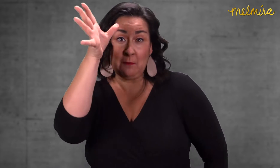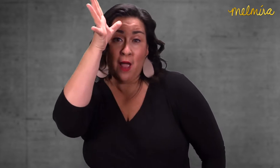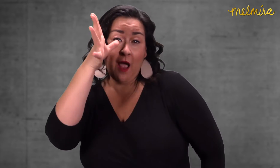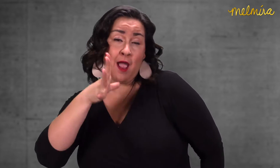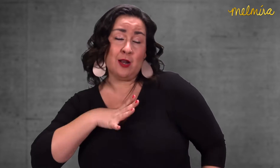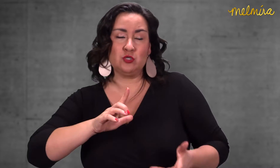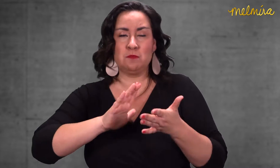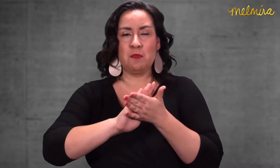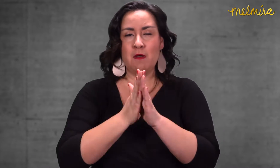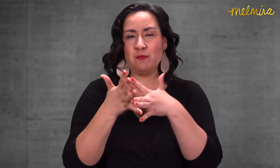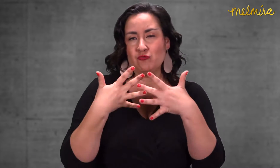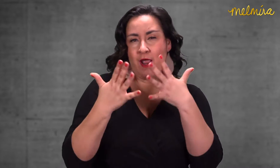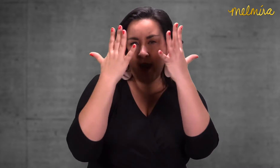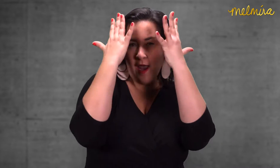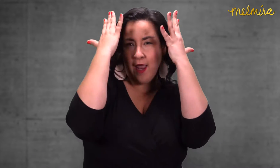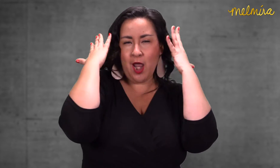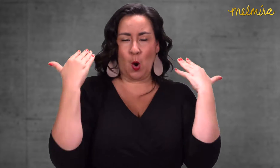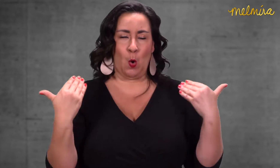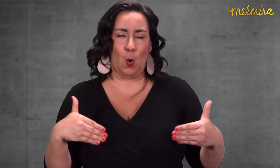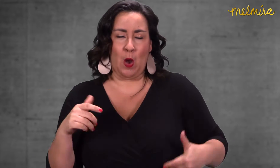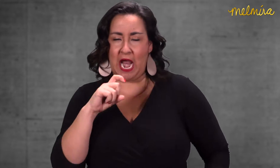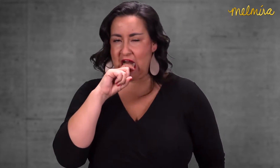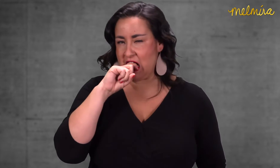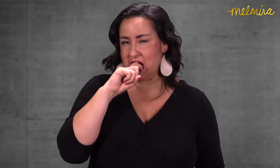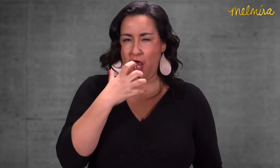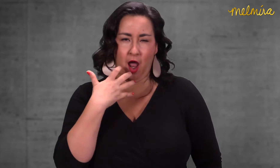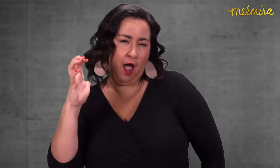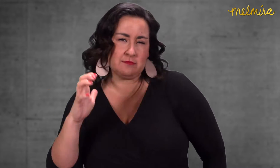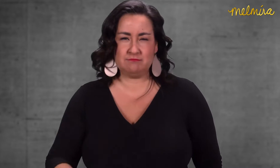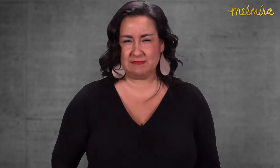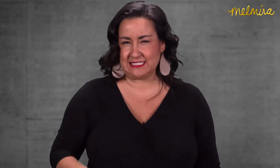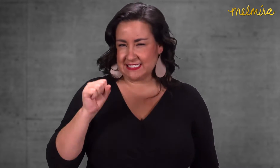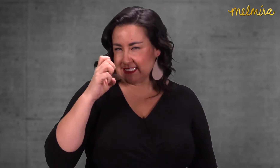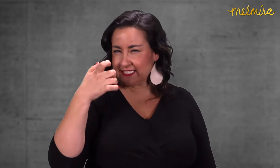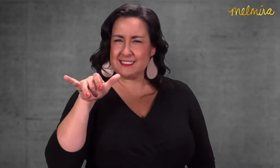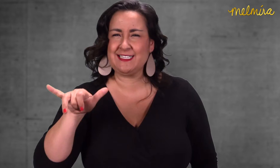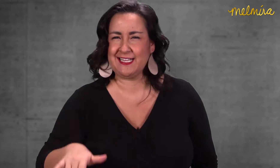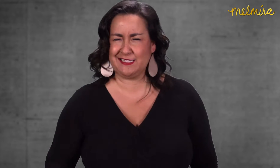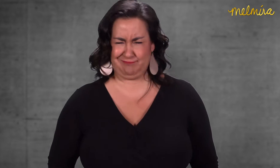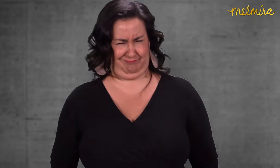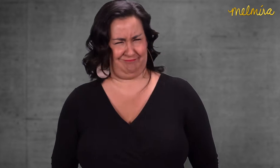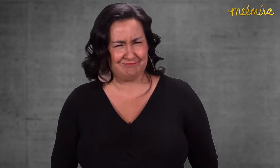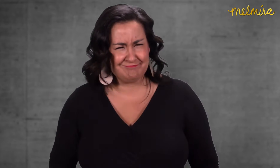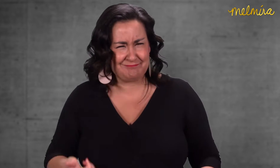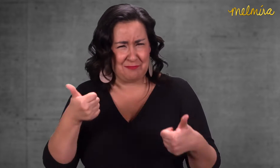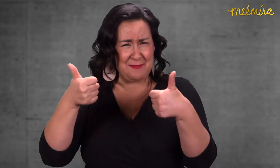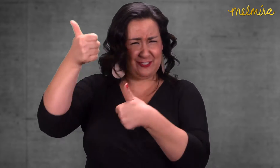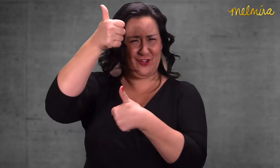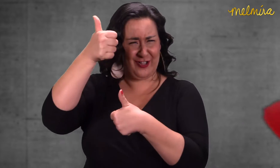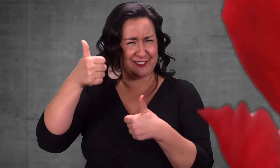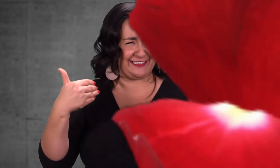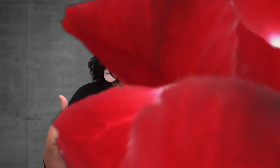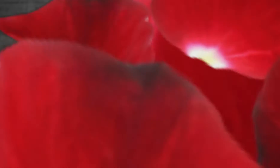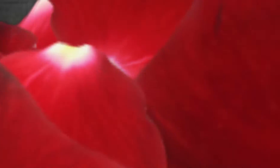But for a man that goes gray, wow, he's considered hot and sexy.